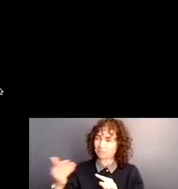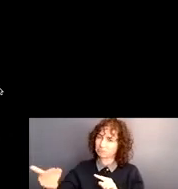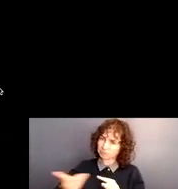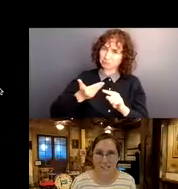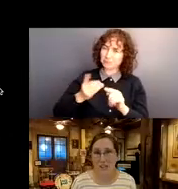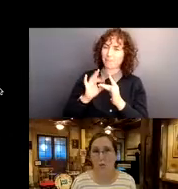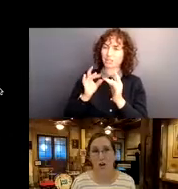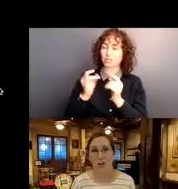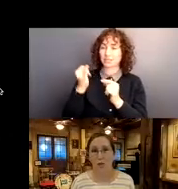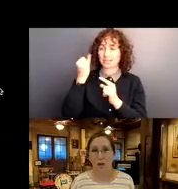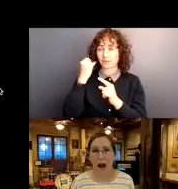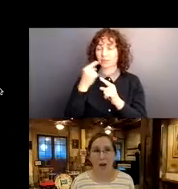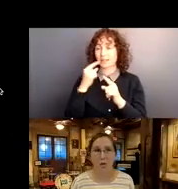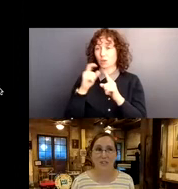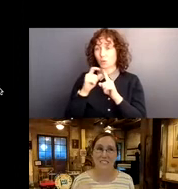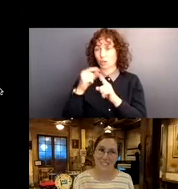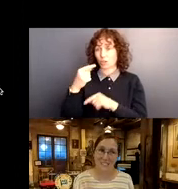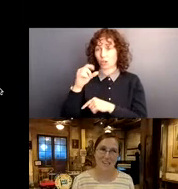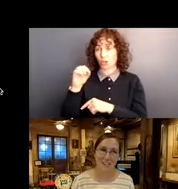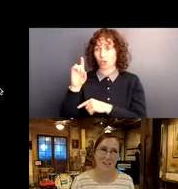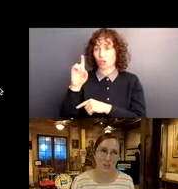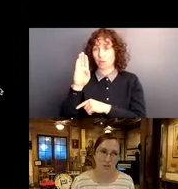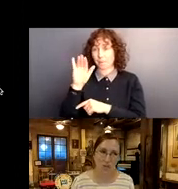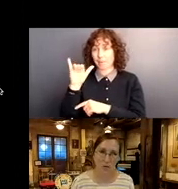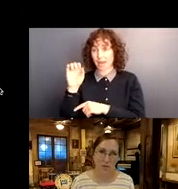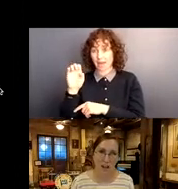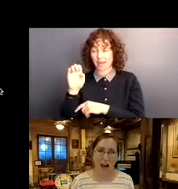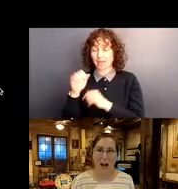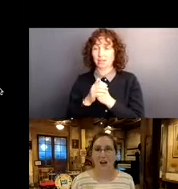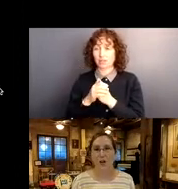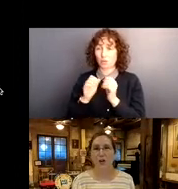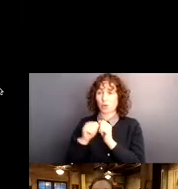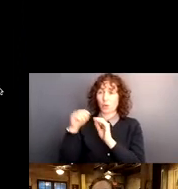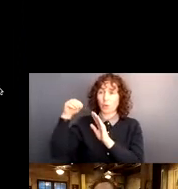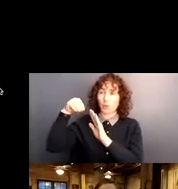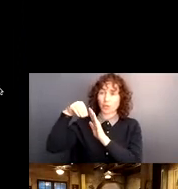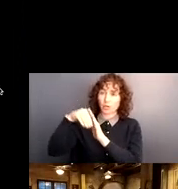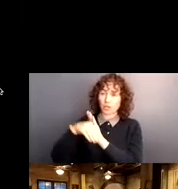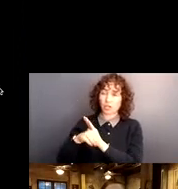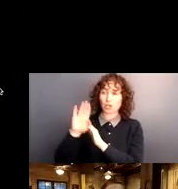whereas singing the word goodbye with a descending interval Good bye